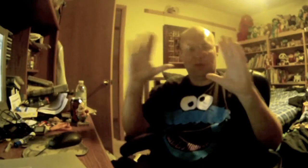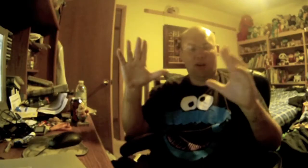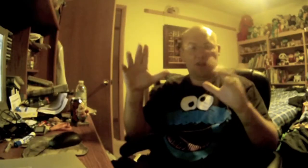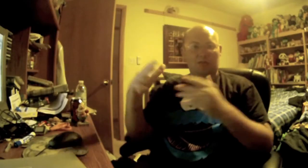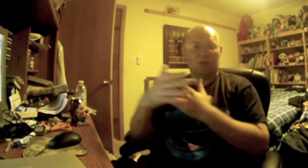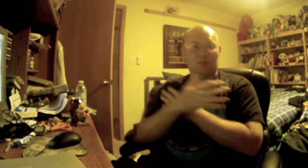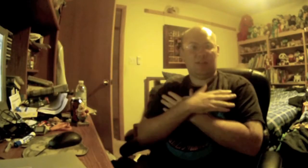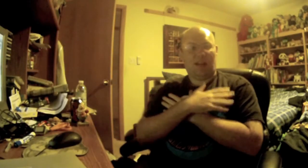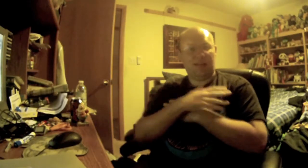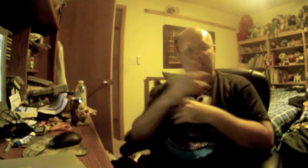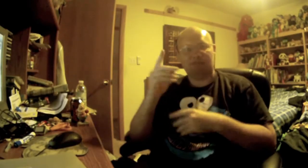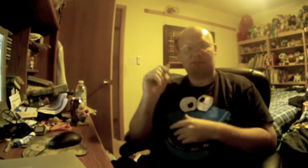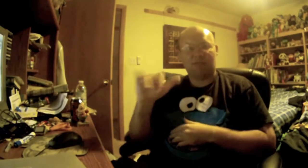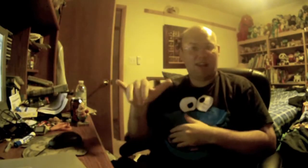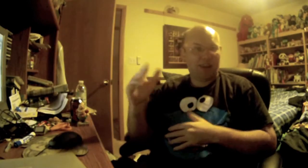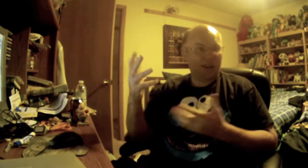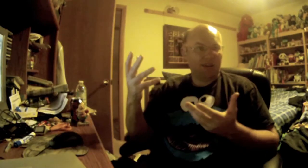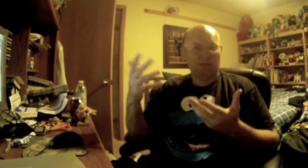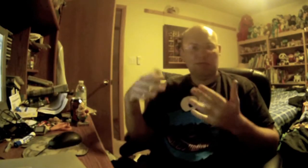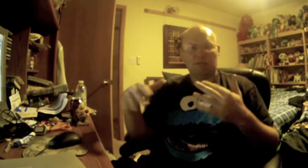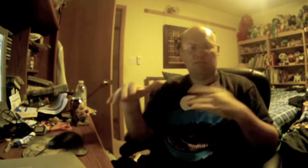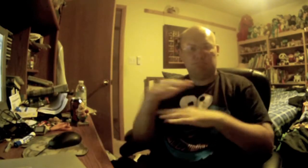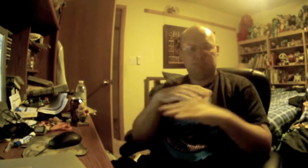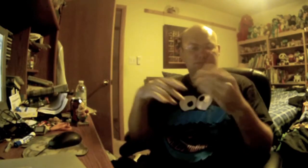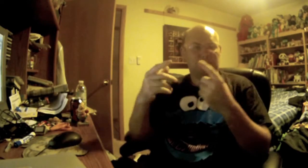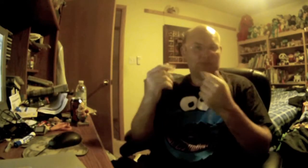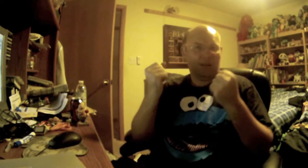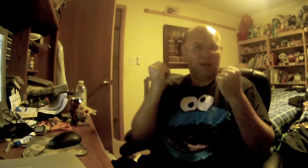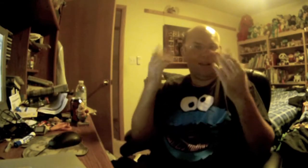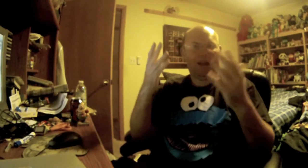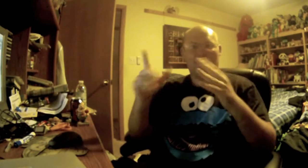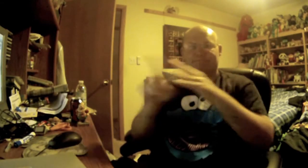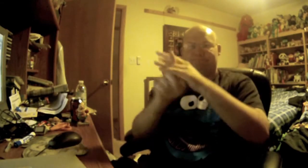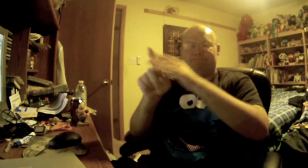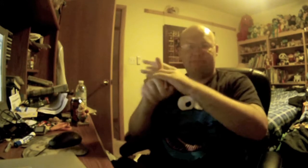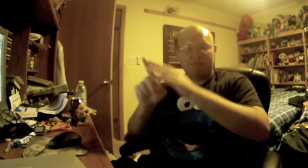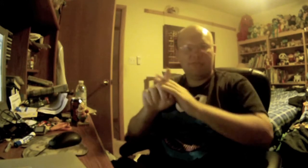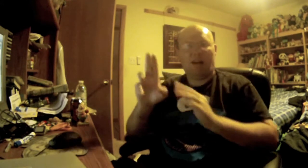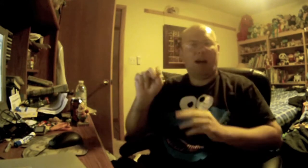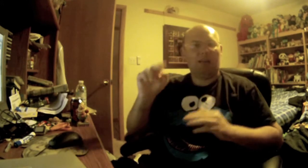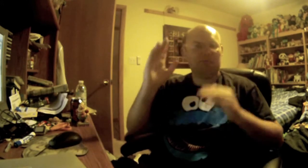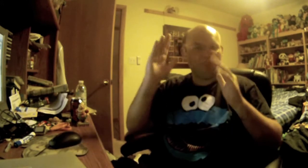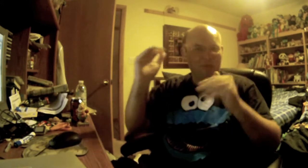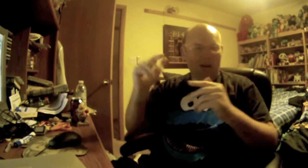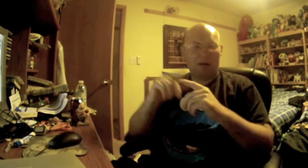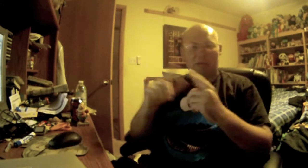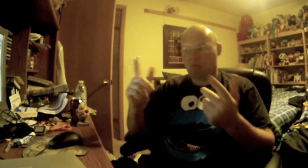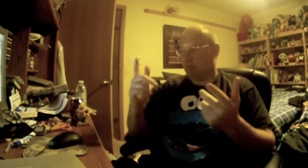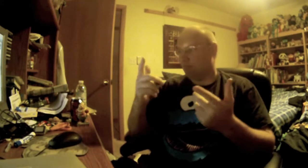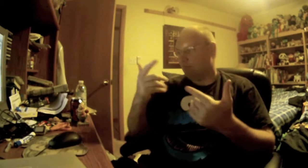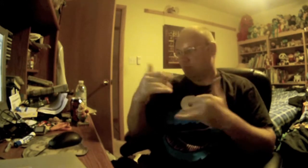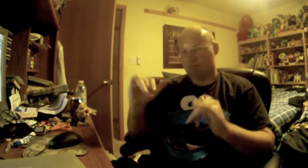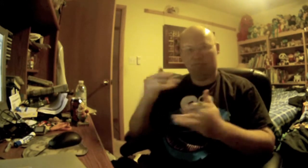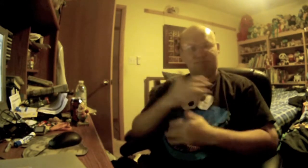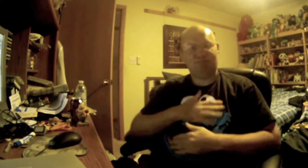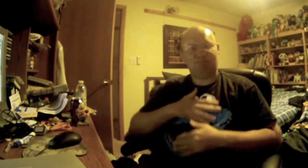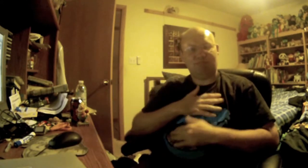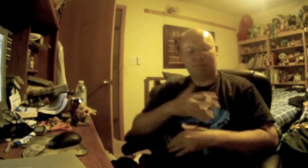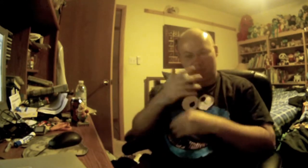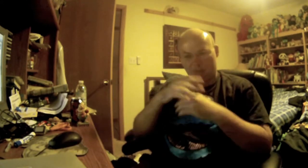Today was wonderful and relaxing day with many unexpected things that had happen.